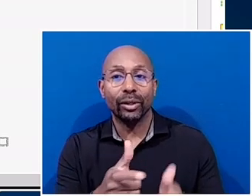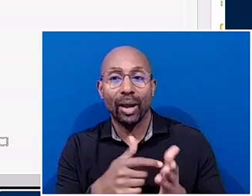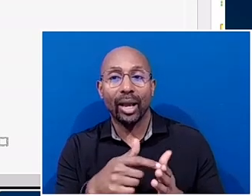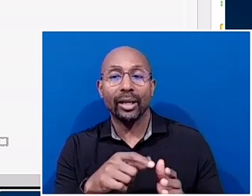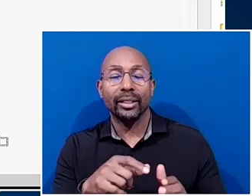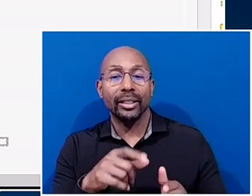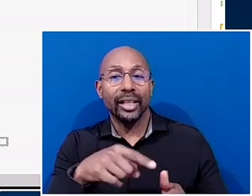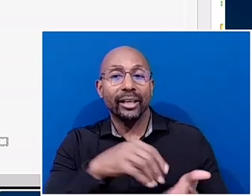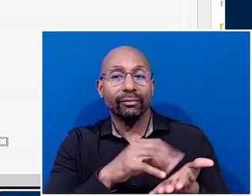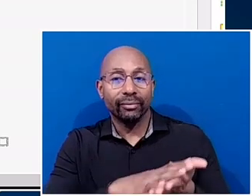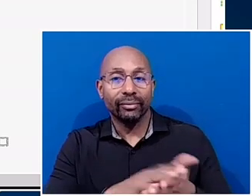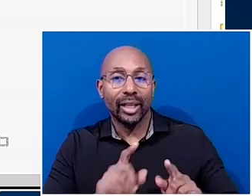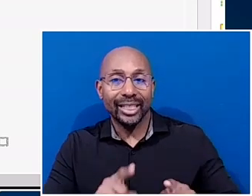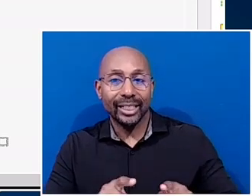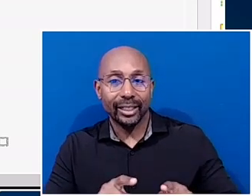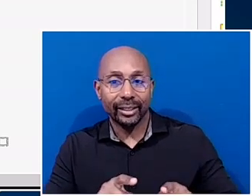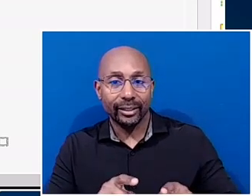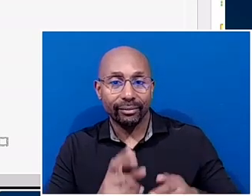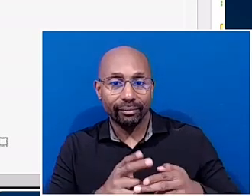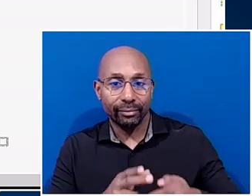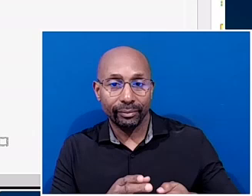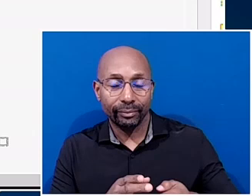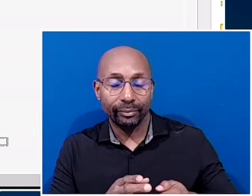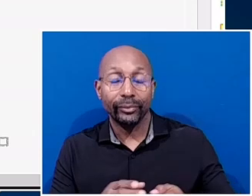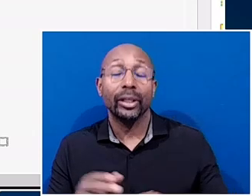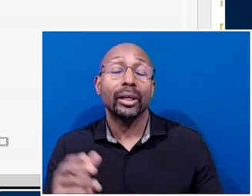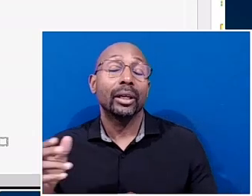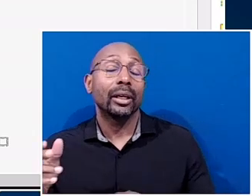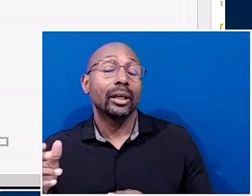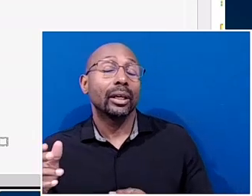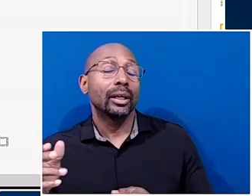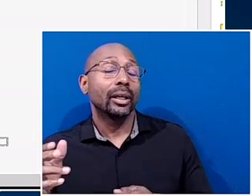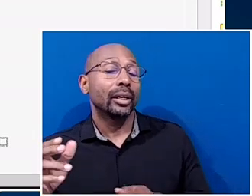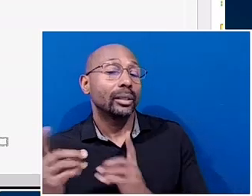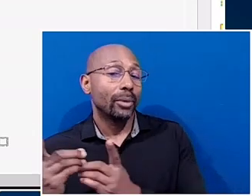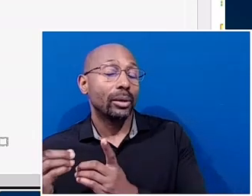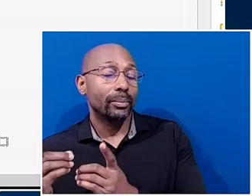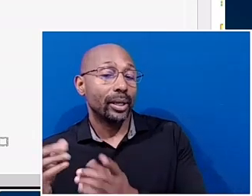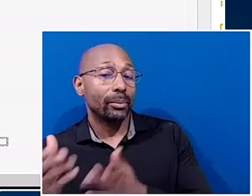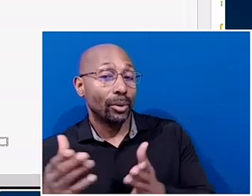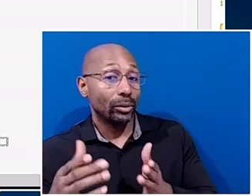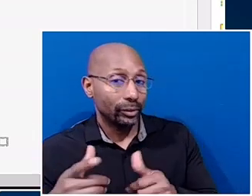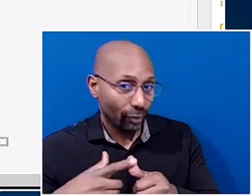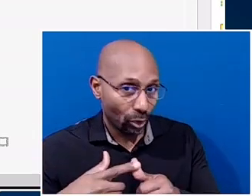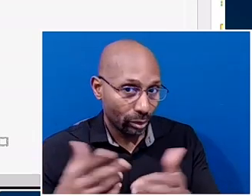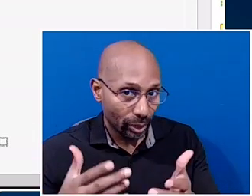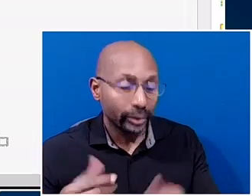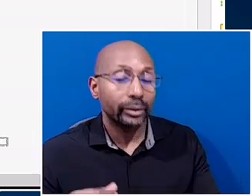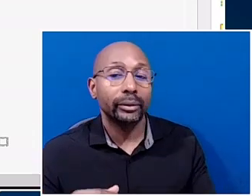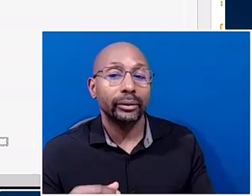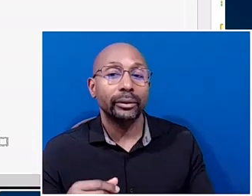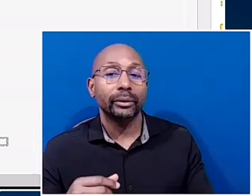Department proposed here to require attendance taking for students who were